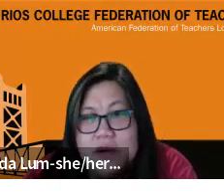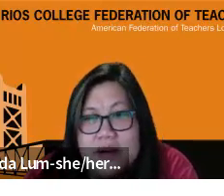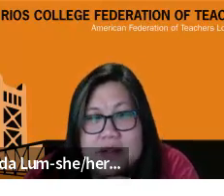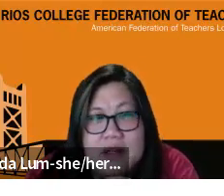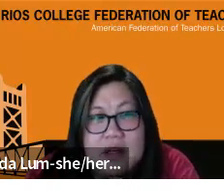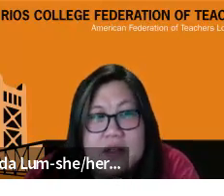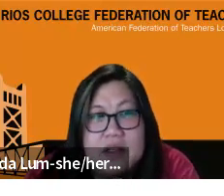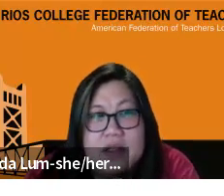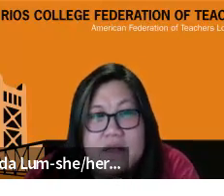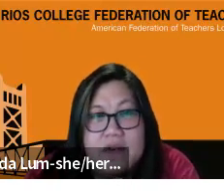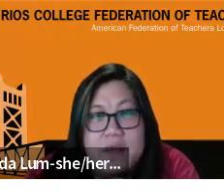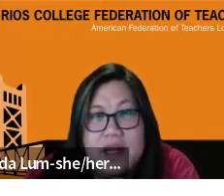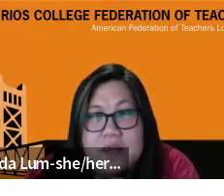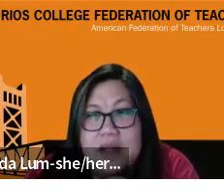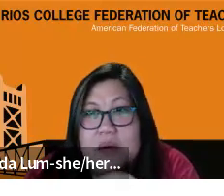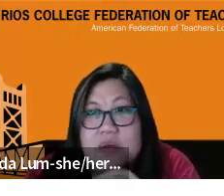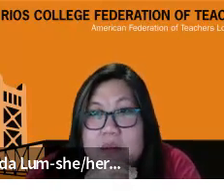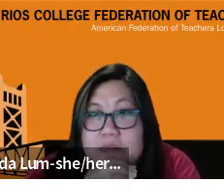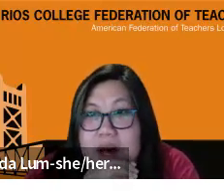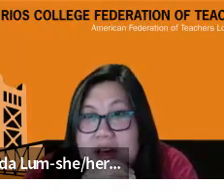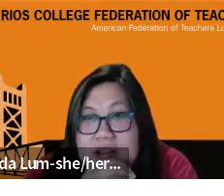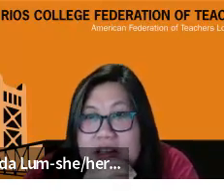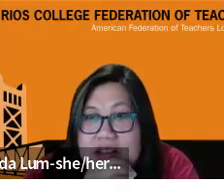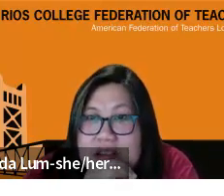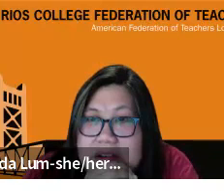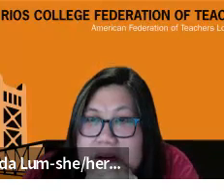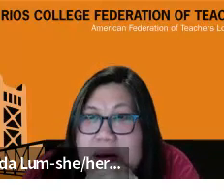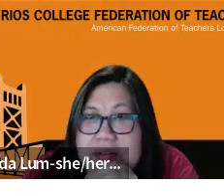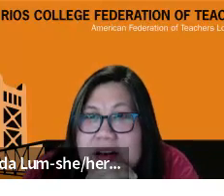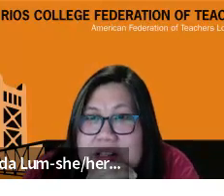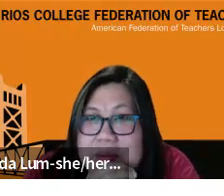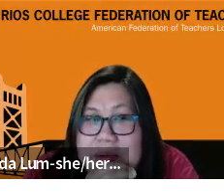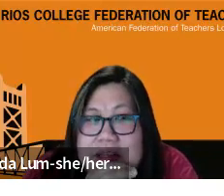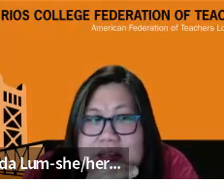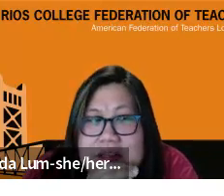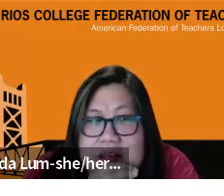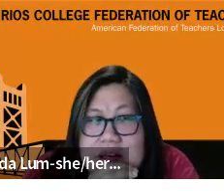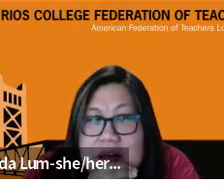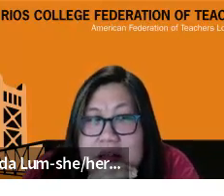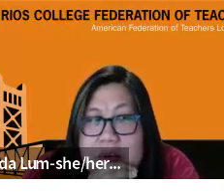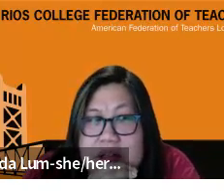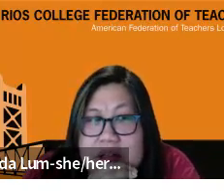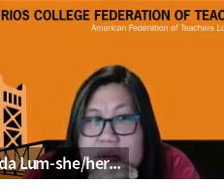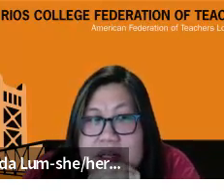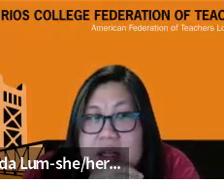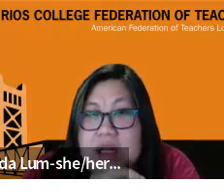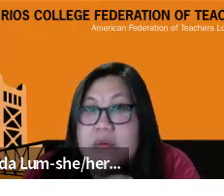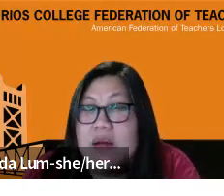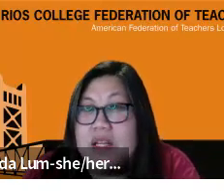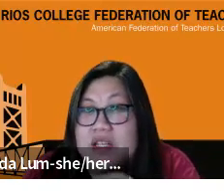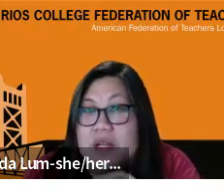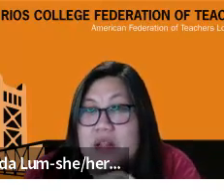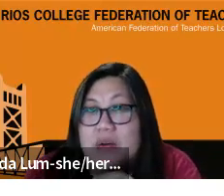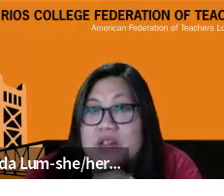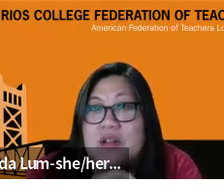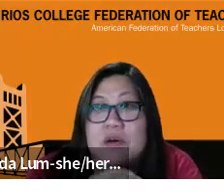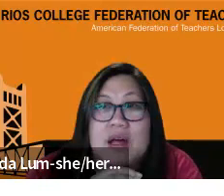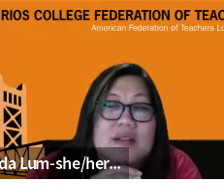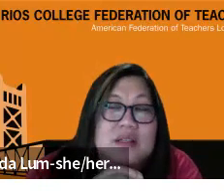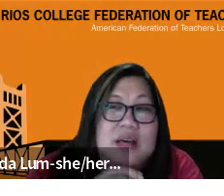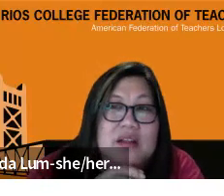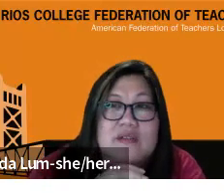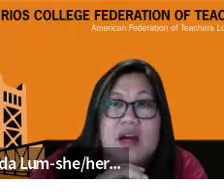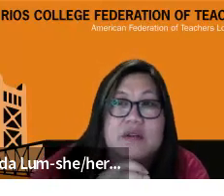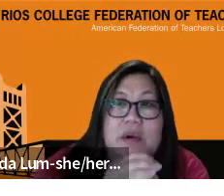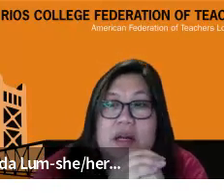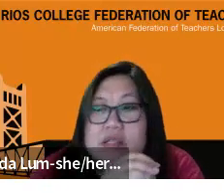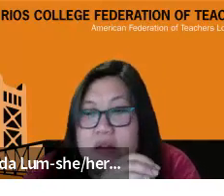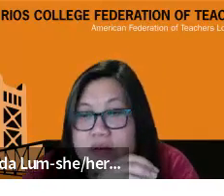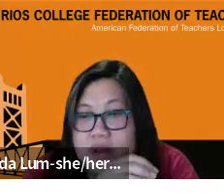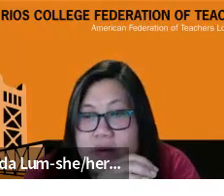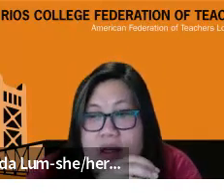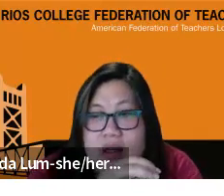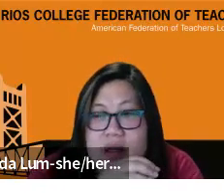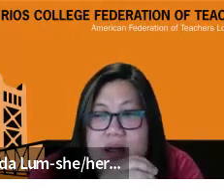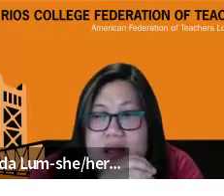So this is a verbatim thing that was written by a Dean. About a faculty member is and there were and there was a clean recommendation meaning there was no less than satisfactory markings on the review.